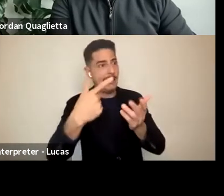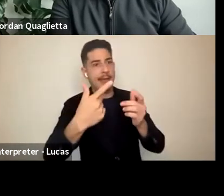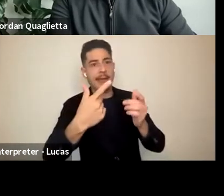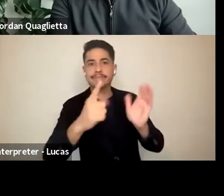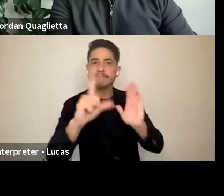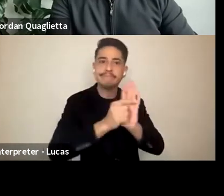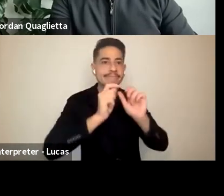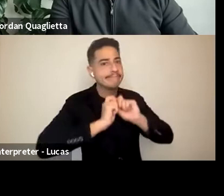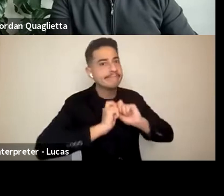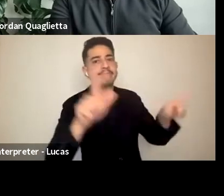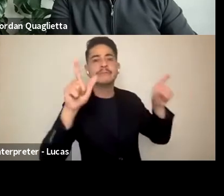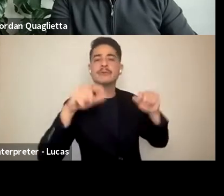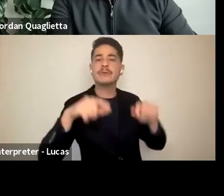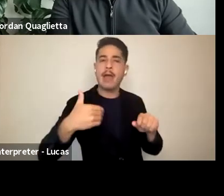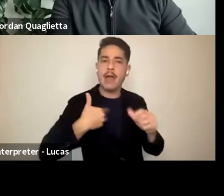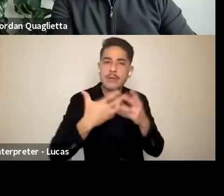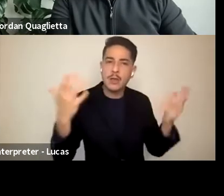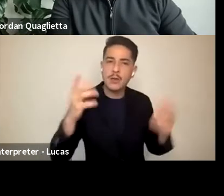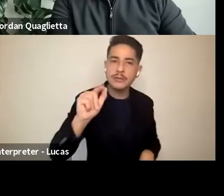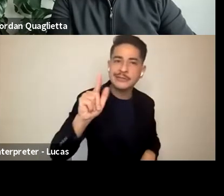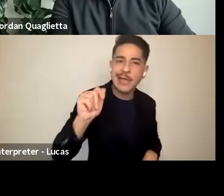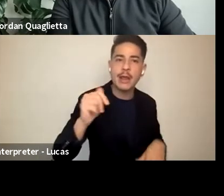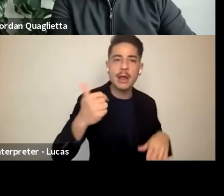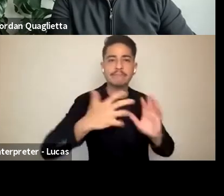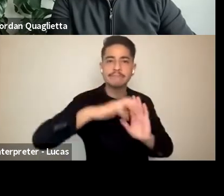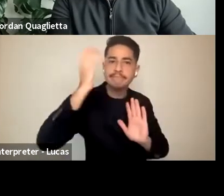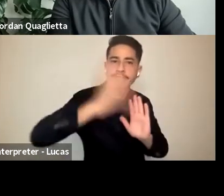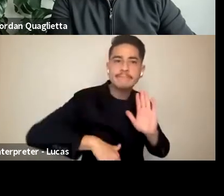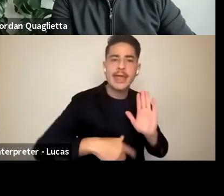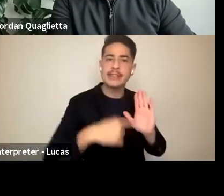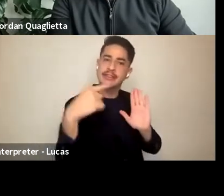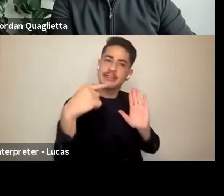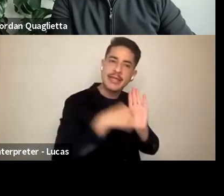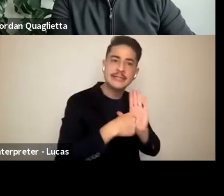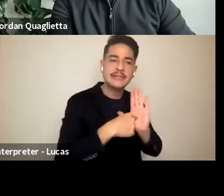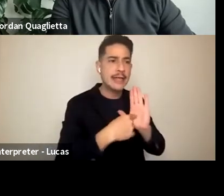structured data behind it, saying, this is the fact of this